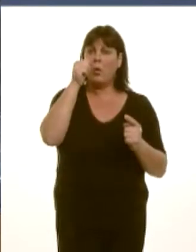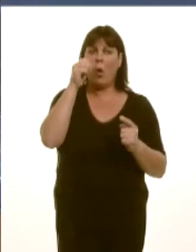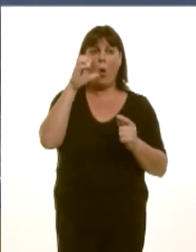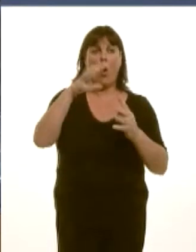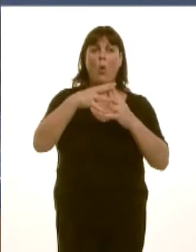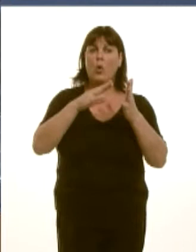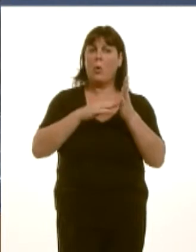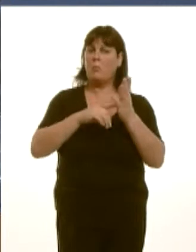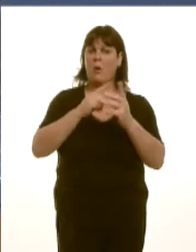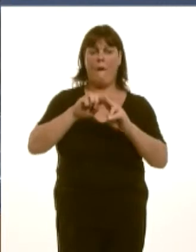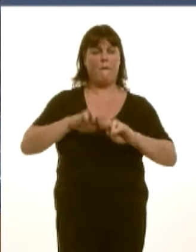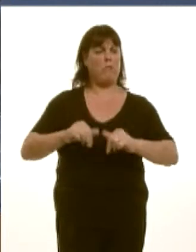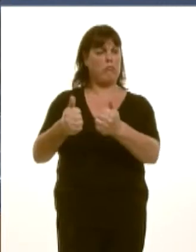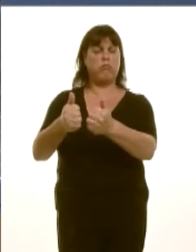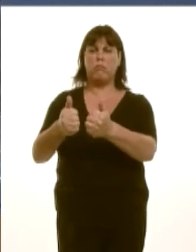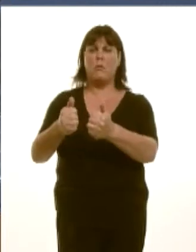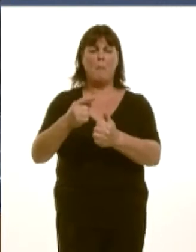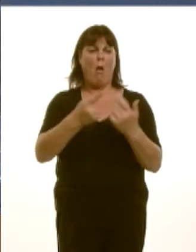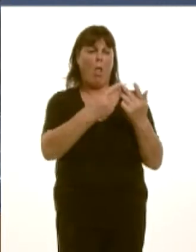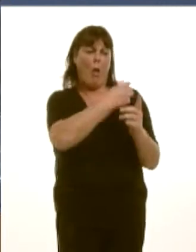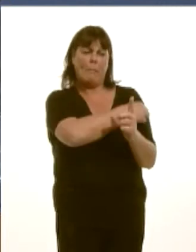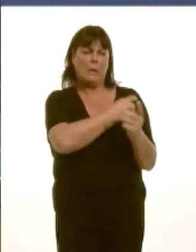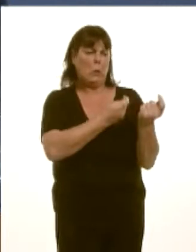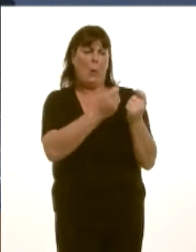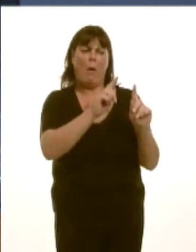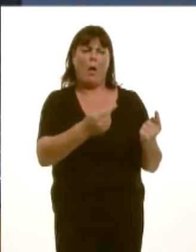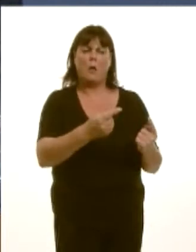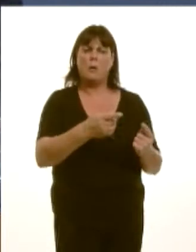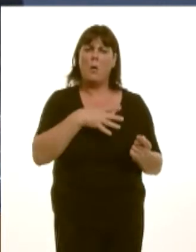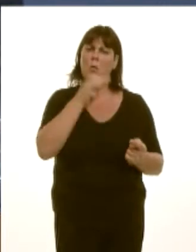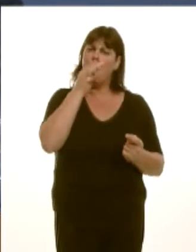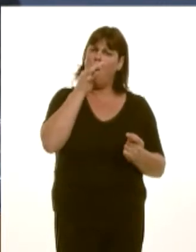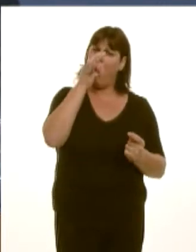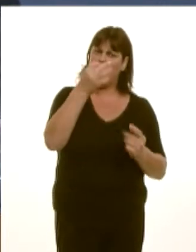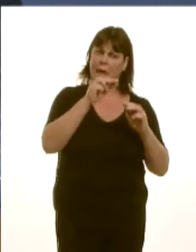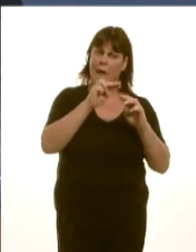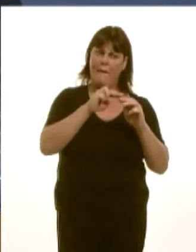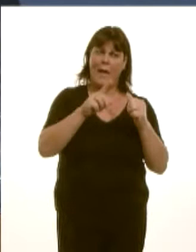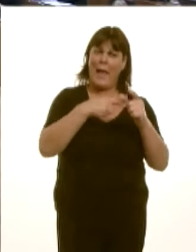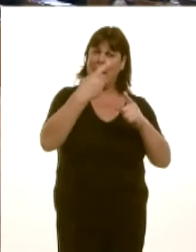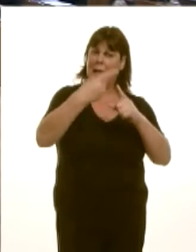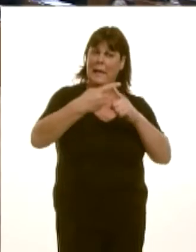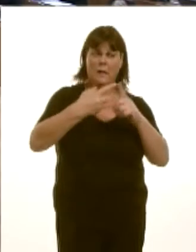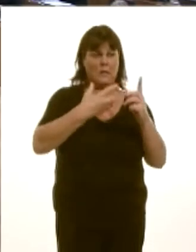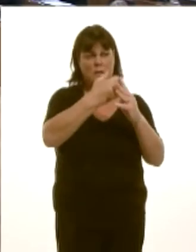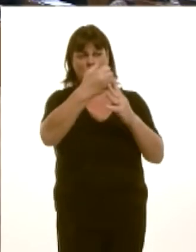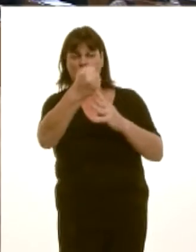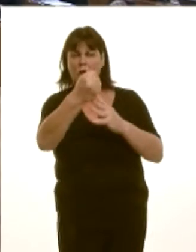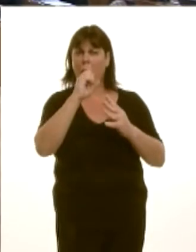Do you anticipate that the Welsh NHS will ever meet your A&E targets while you are the First Minister? Carwyn Jones: Yes, I do.